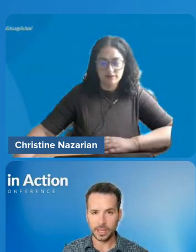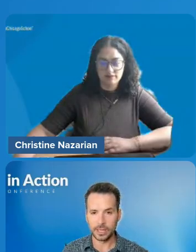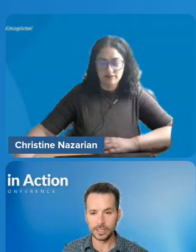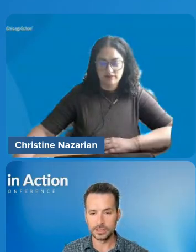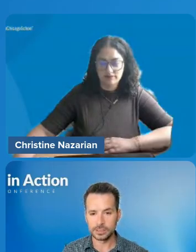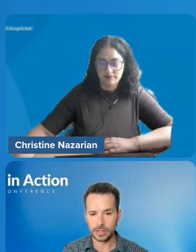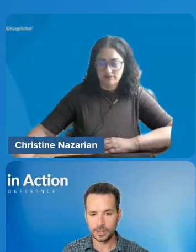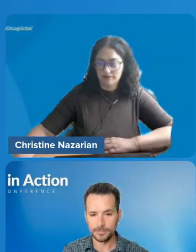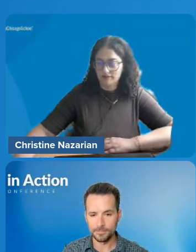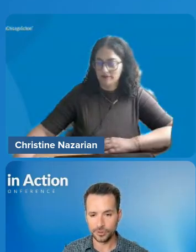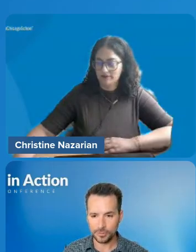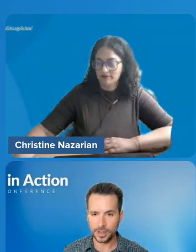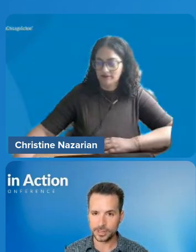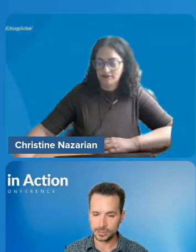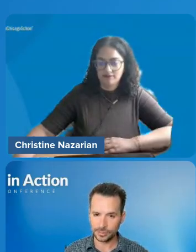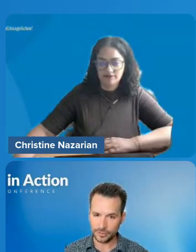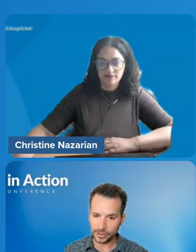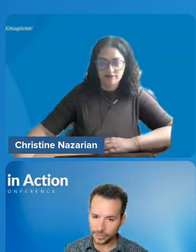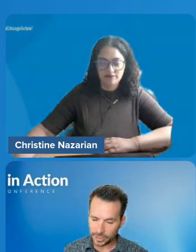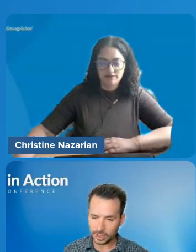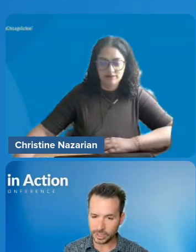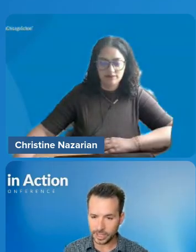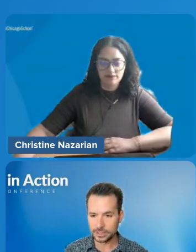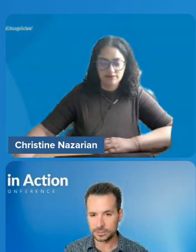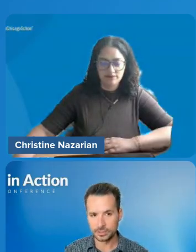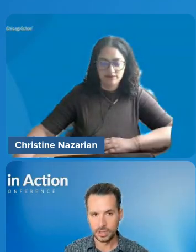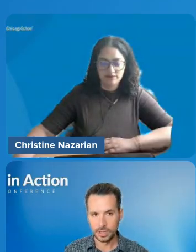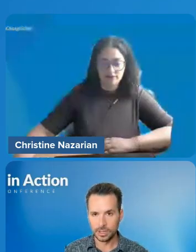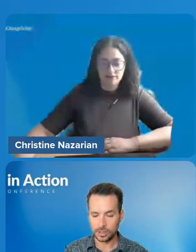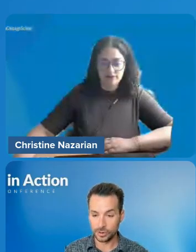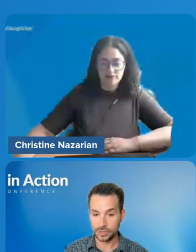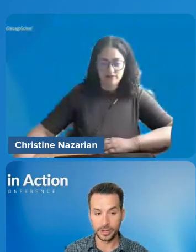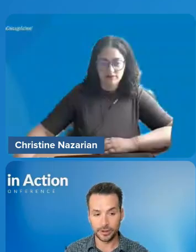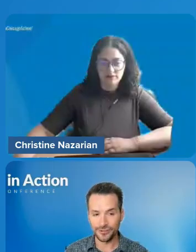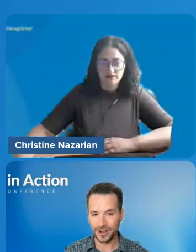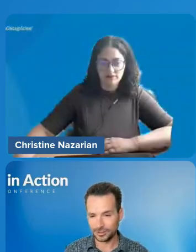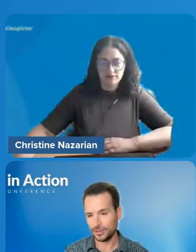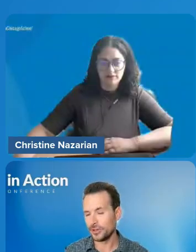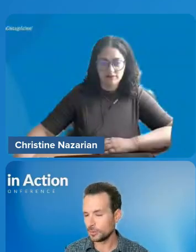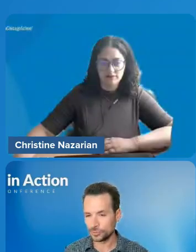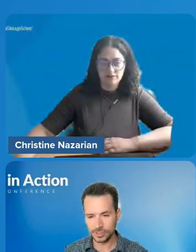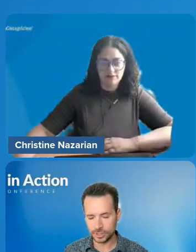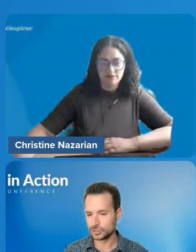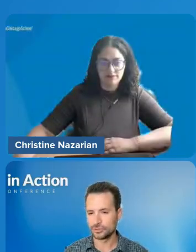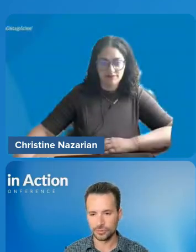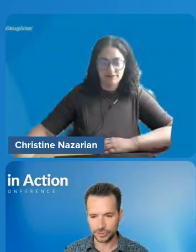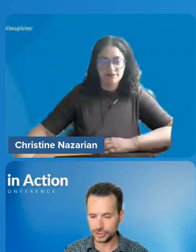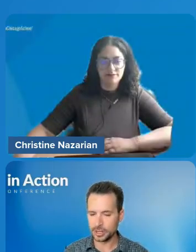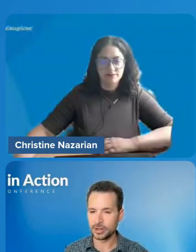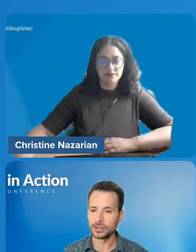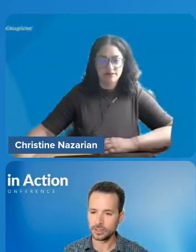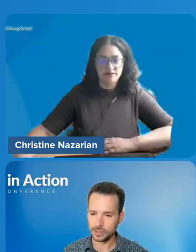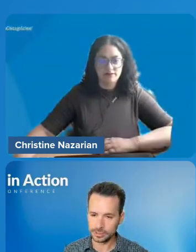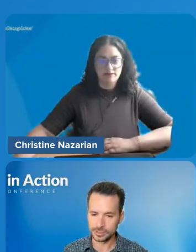And this feedback is evaluated against a criteria that our faculty developed. It's not just sort of a generic system